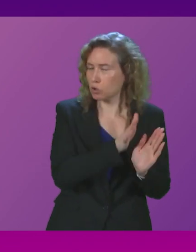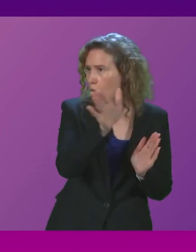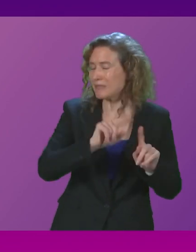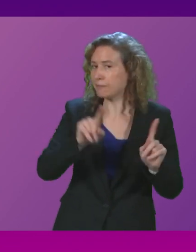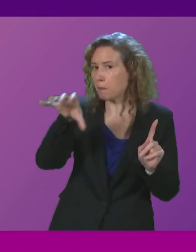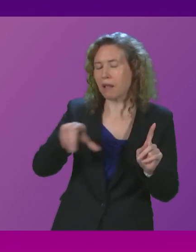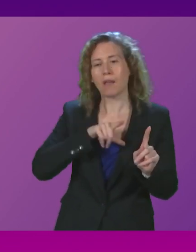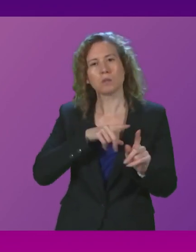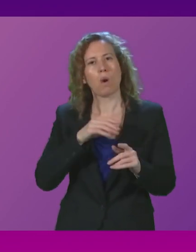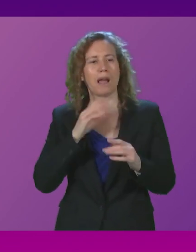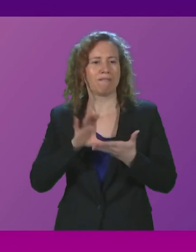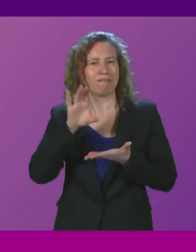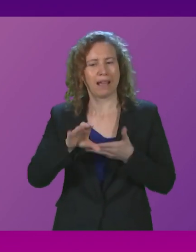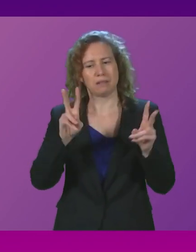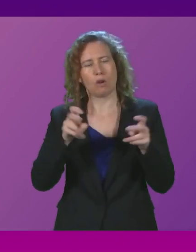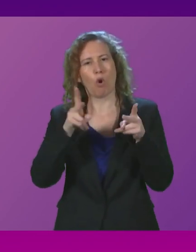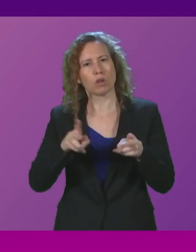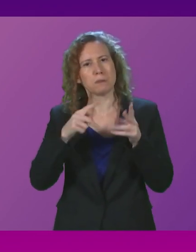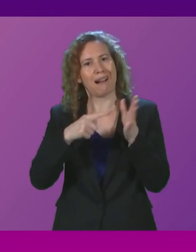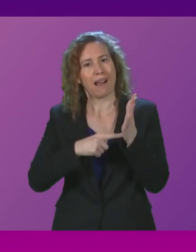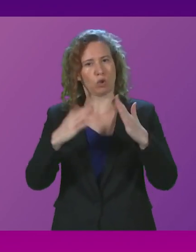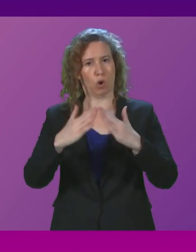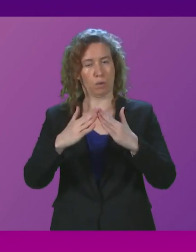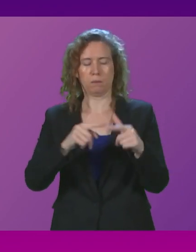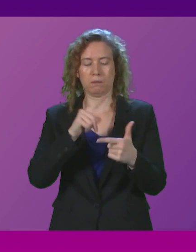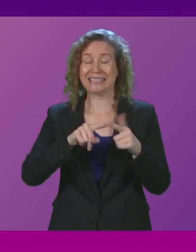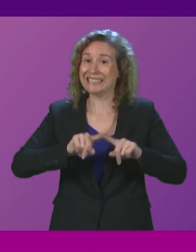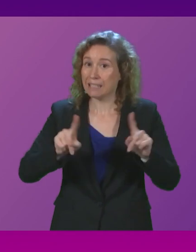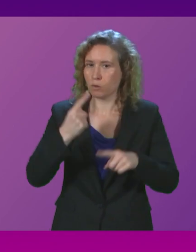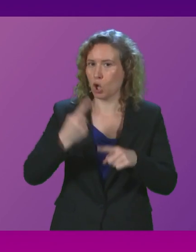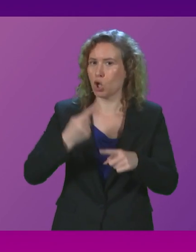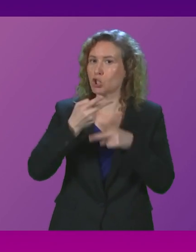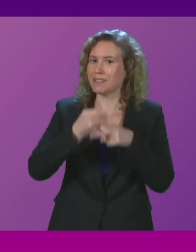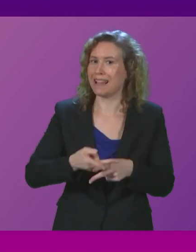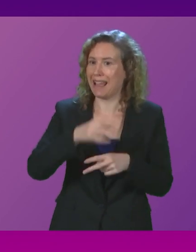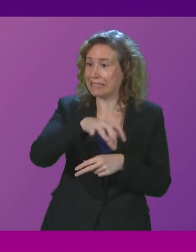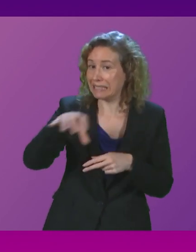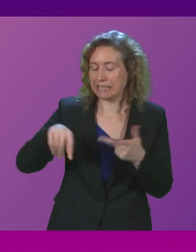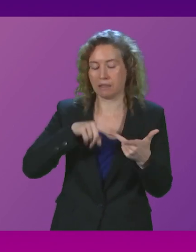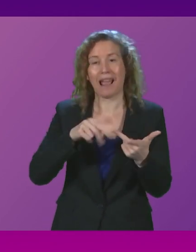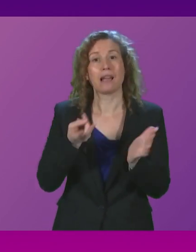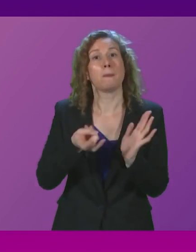in hospital at home, in different urgent care settings and in scheduling urgent appointments